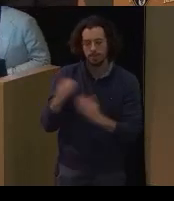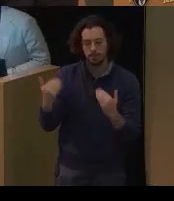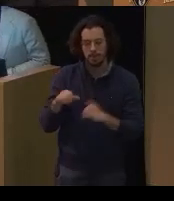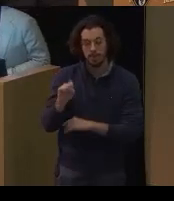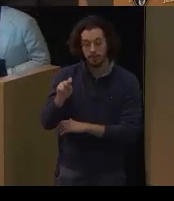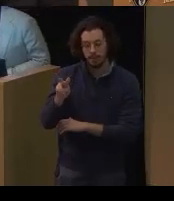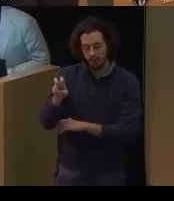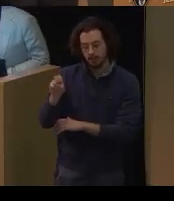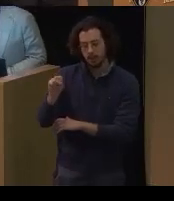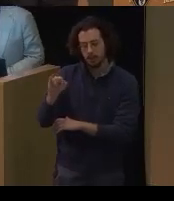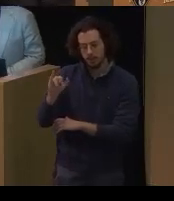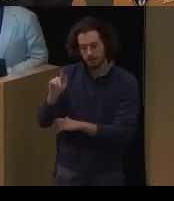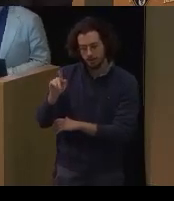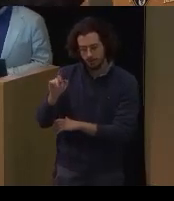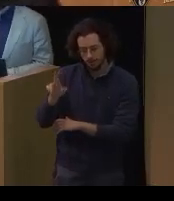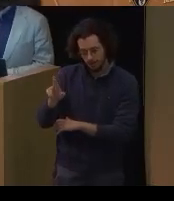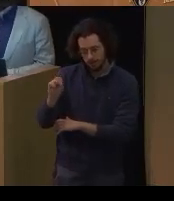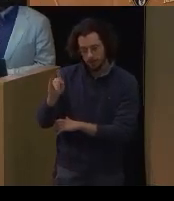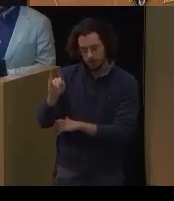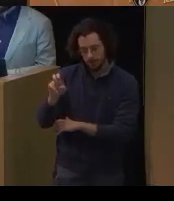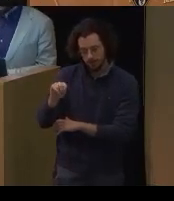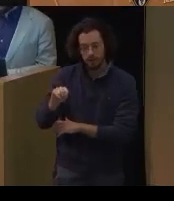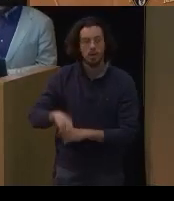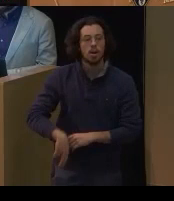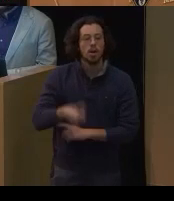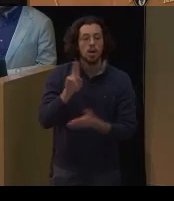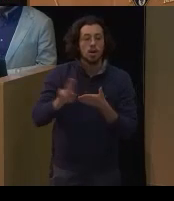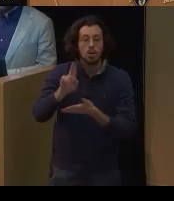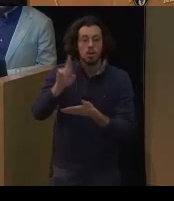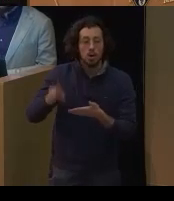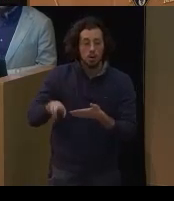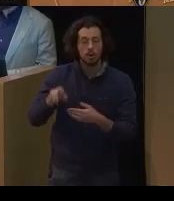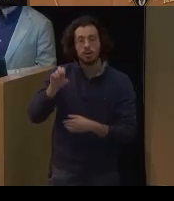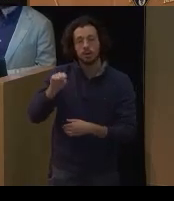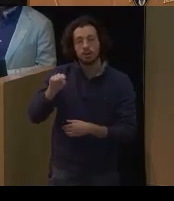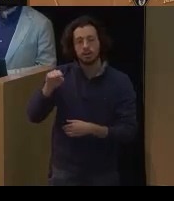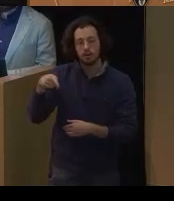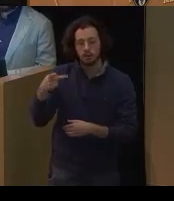is that better okay the UR psychosis research group Rob Weissman people have strong ties